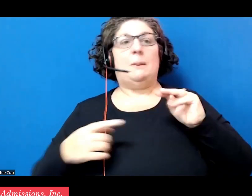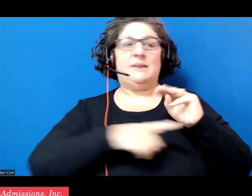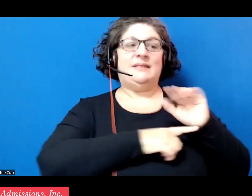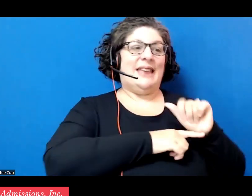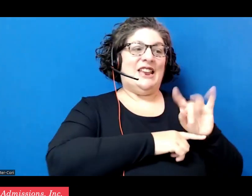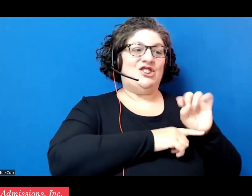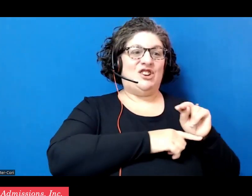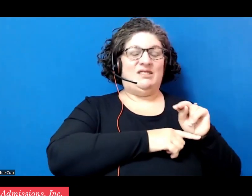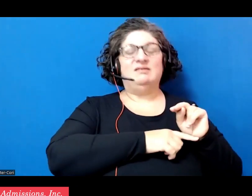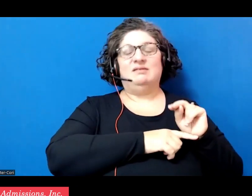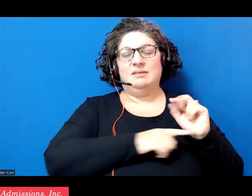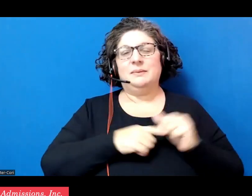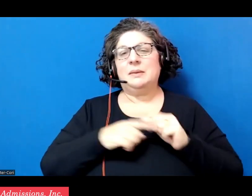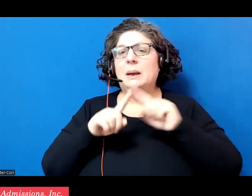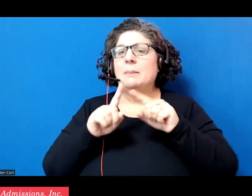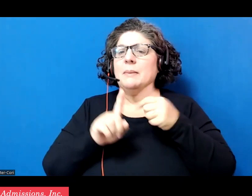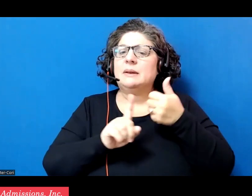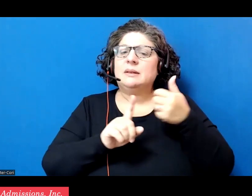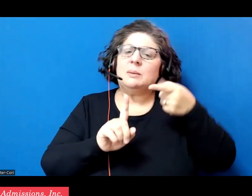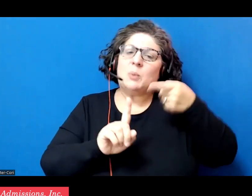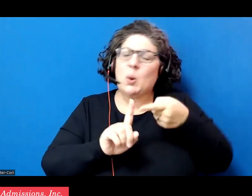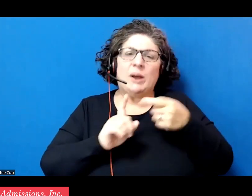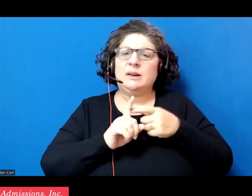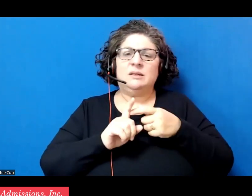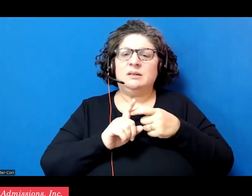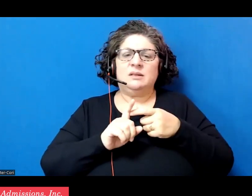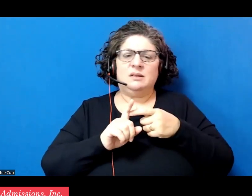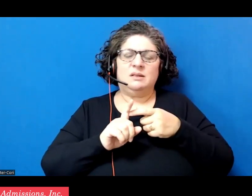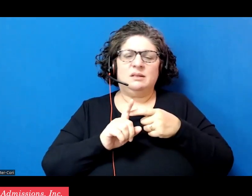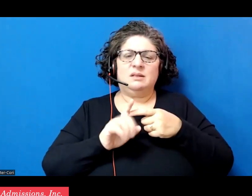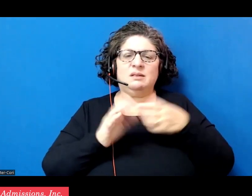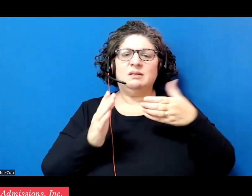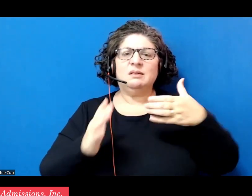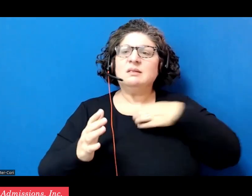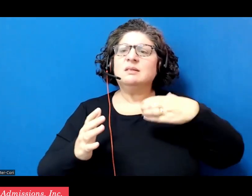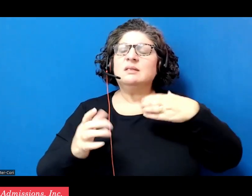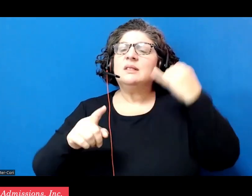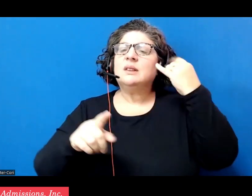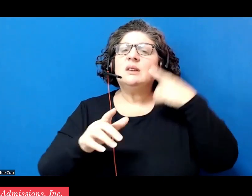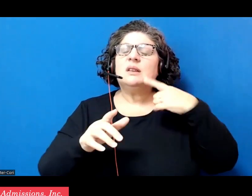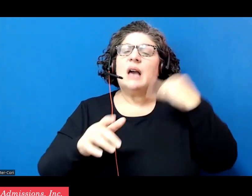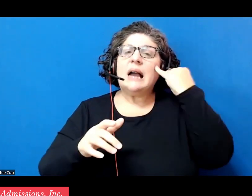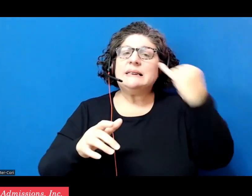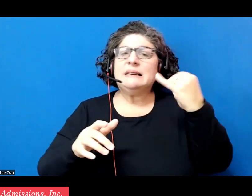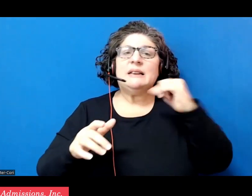But the doctrine itself, much of the objection is based on the idea that it unfavorably favors